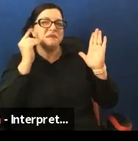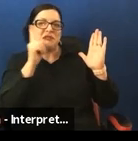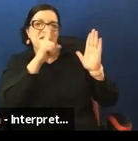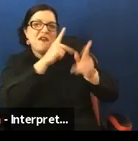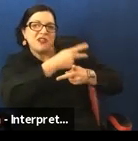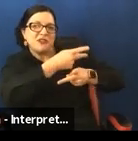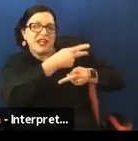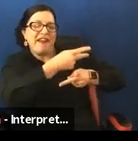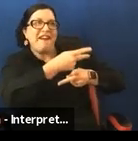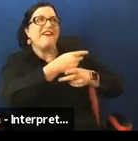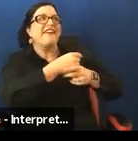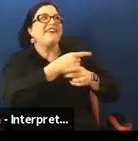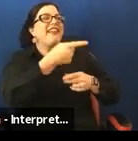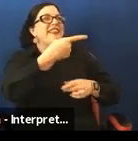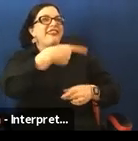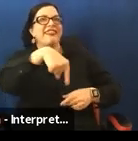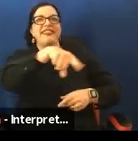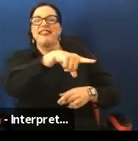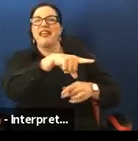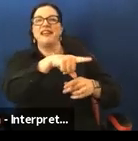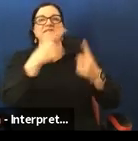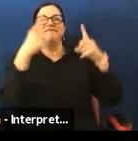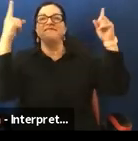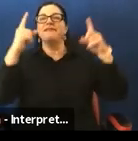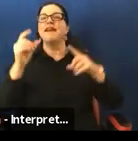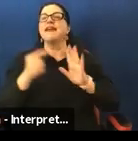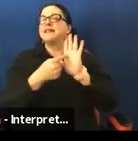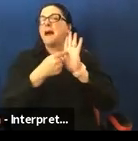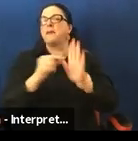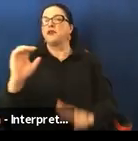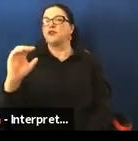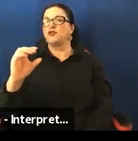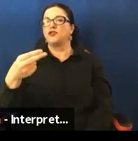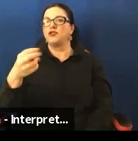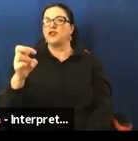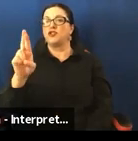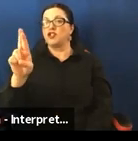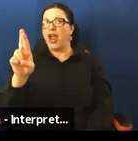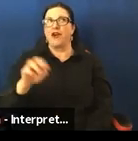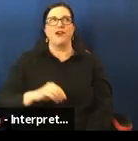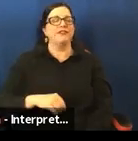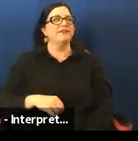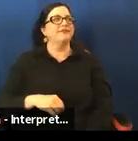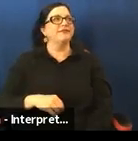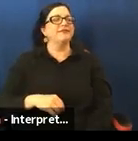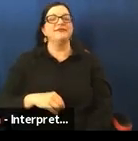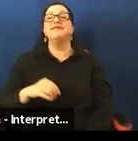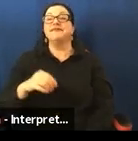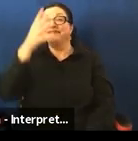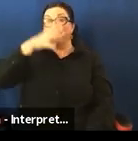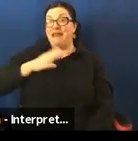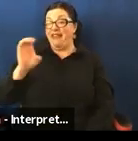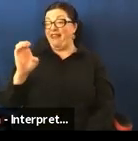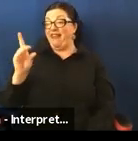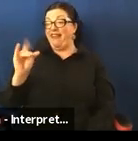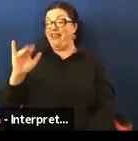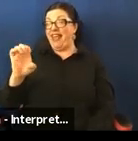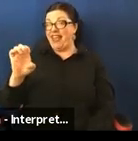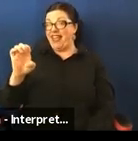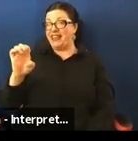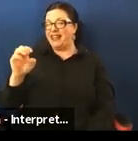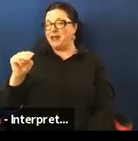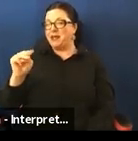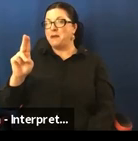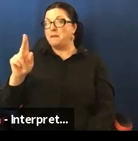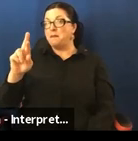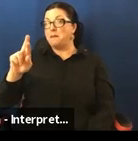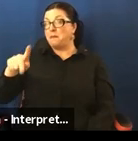Jason Williams: Successful folks like share Eddie Murphy. There's quite a few famous folks who experienced foster care, and they've come back and said, Hey, you know, this is how it was for me.